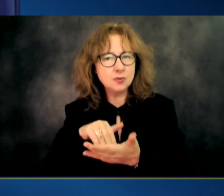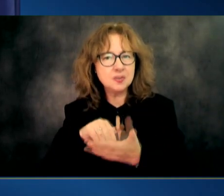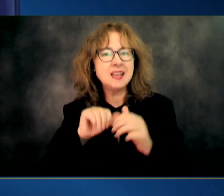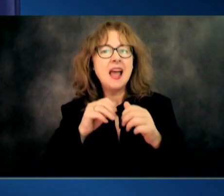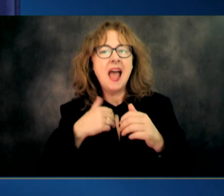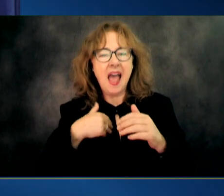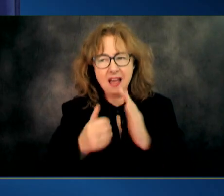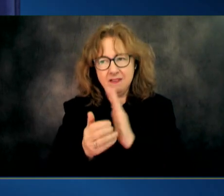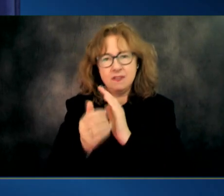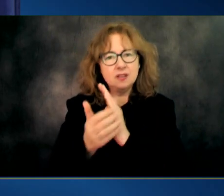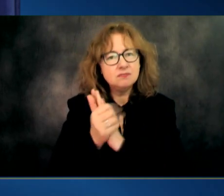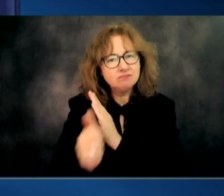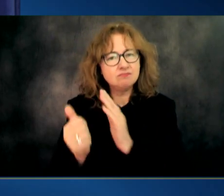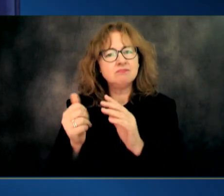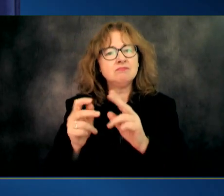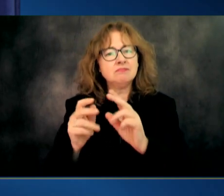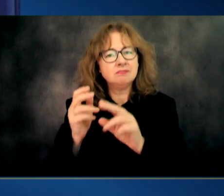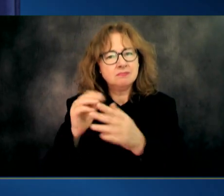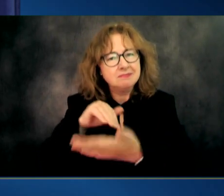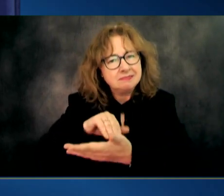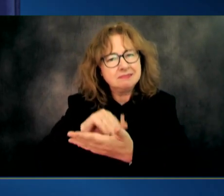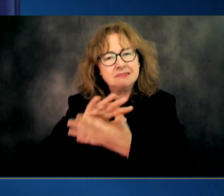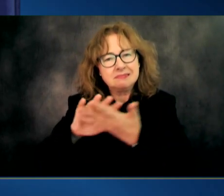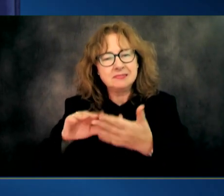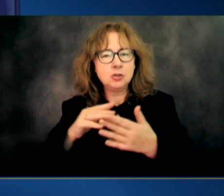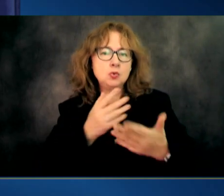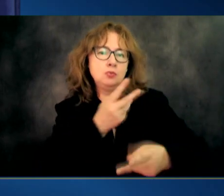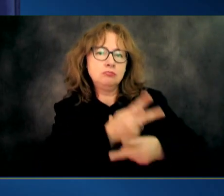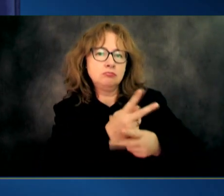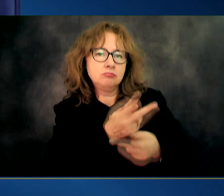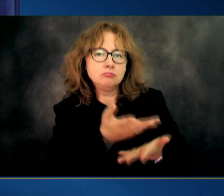through their doors that have sickle cell, making sure that they can do coordination